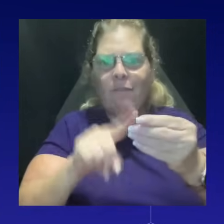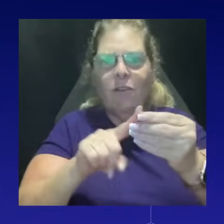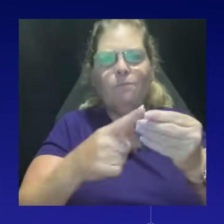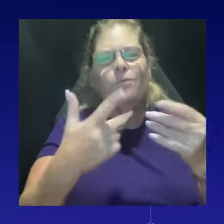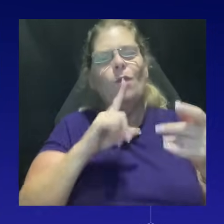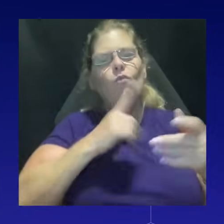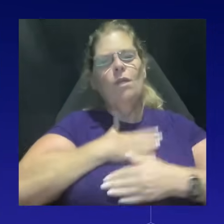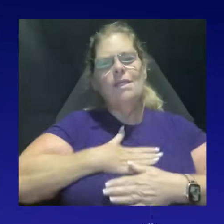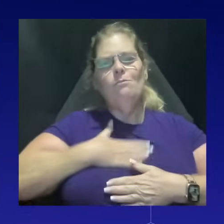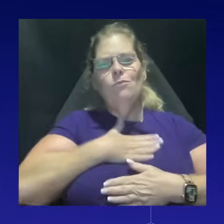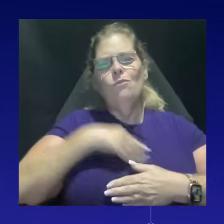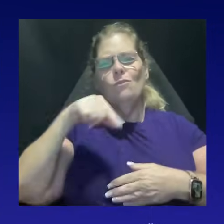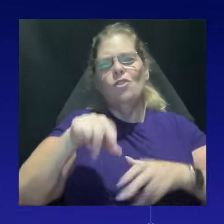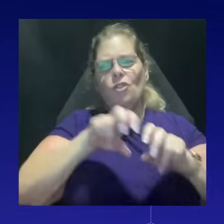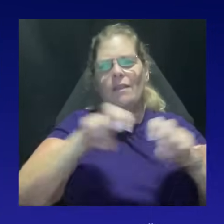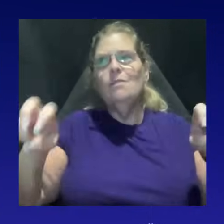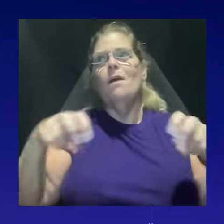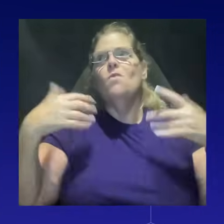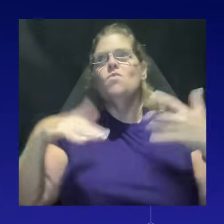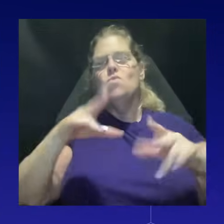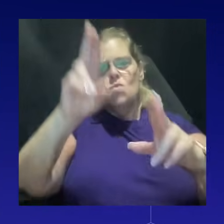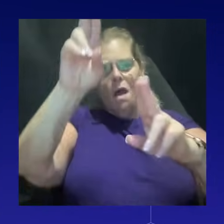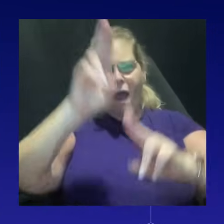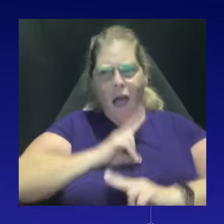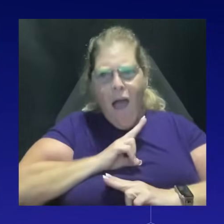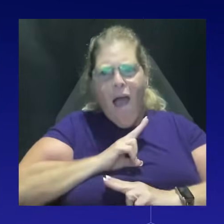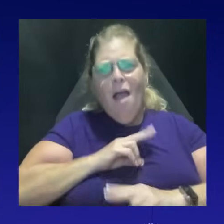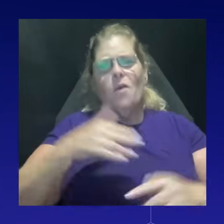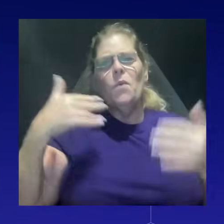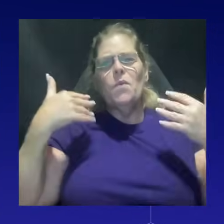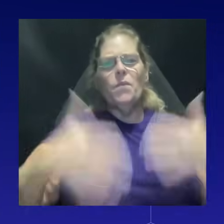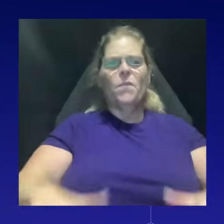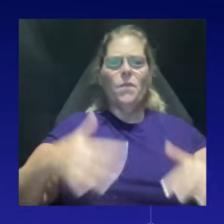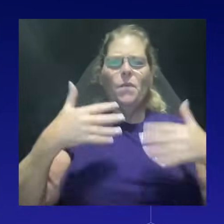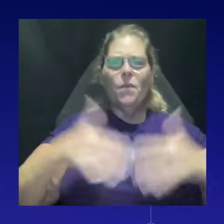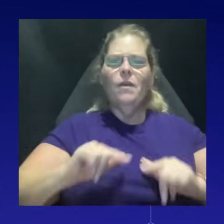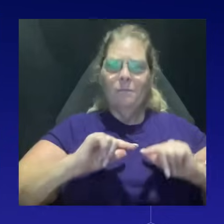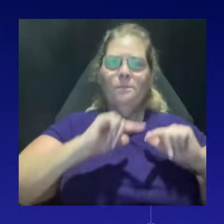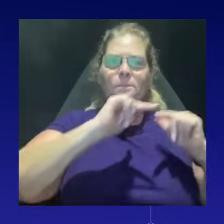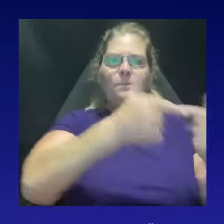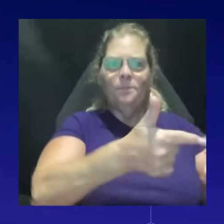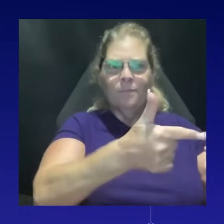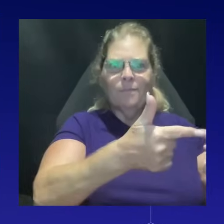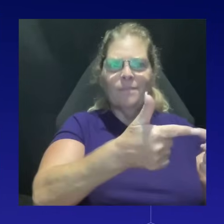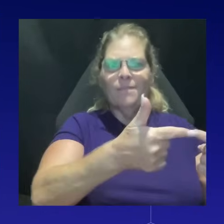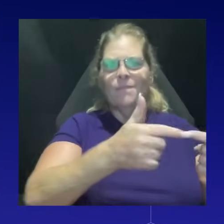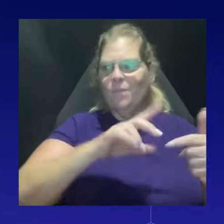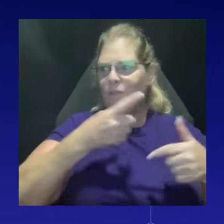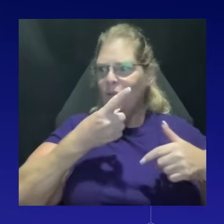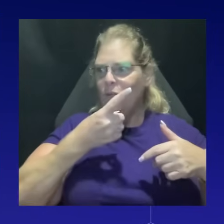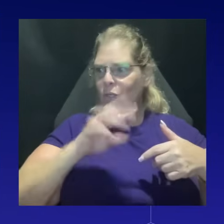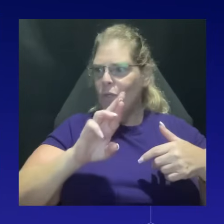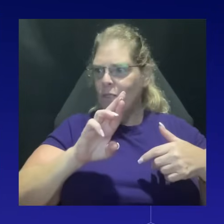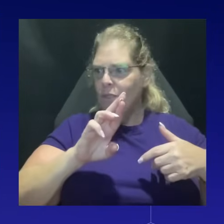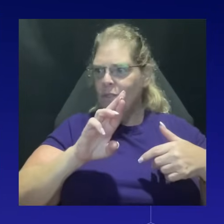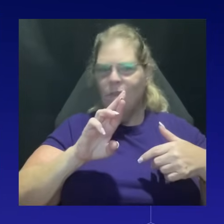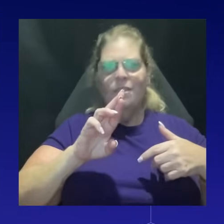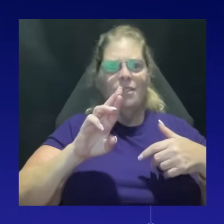It really is an honor. I know I'll pass it back to you, Dr. Jalonne. Dr. Jalonne White-Newsome: So again, thank you, Michelle,